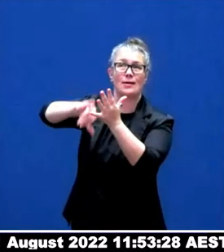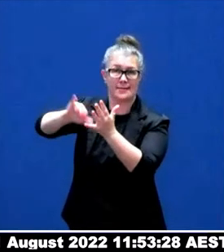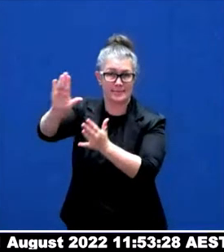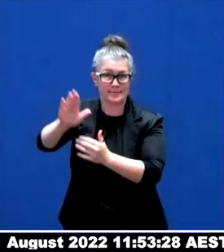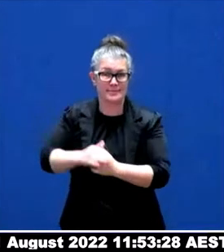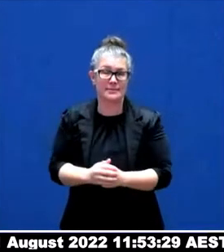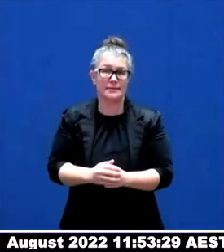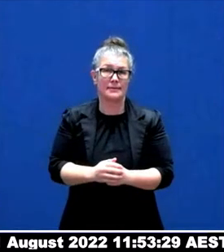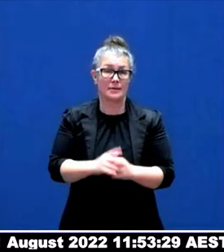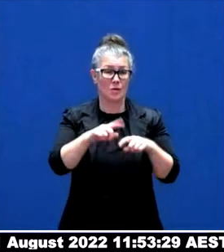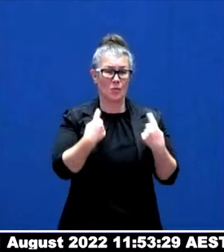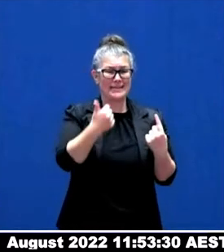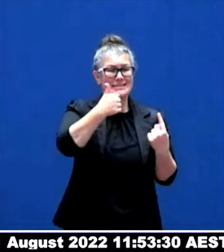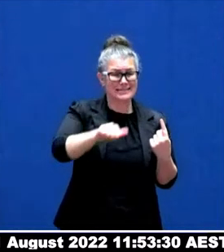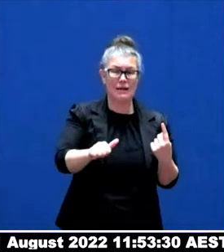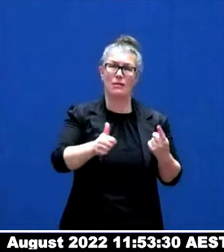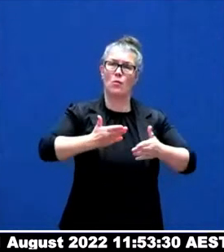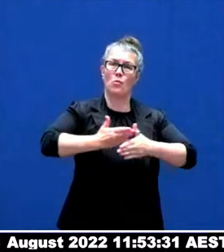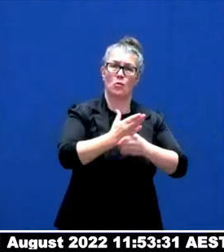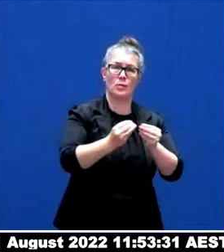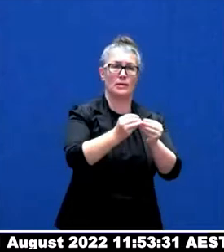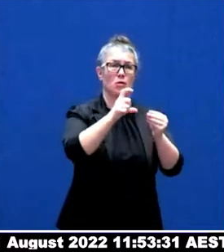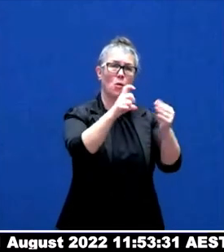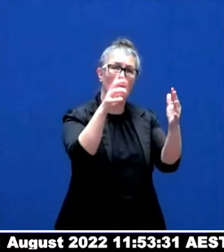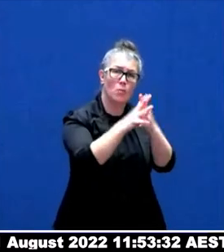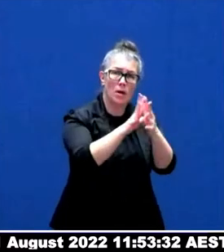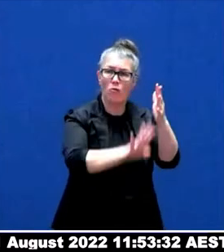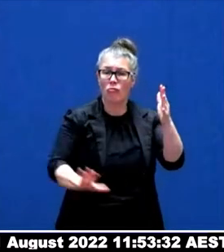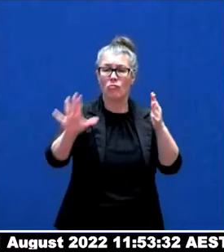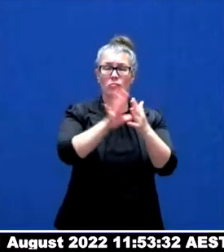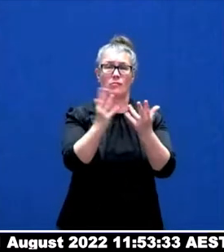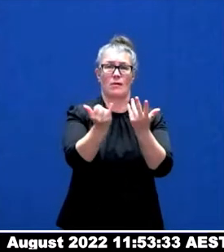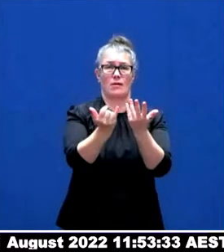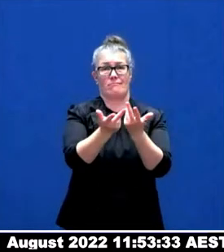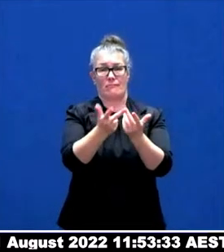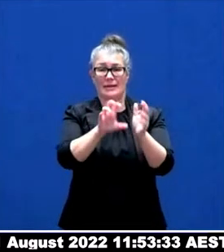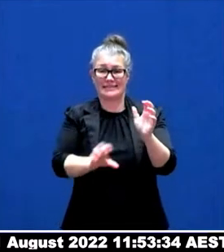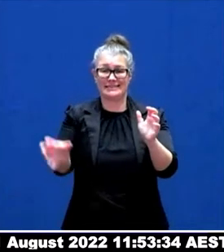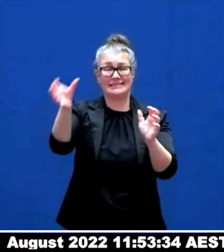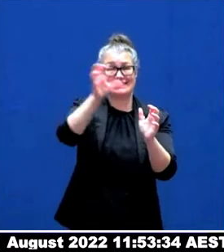still have interfaces with the Commonwealth and other states and territories from a disability policy setting.